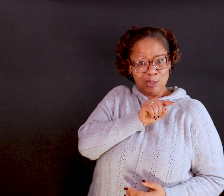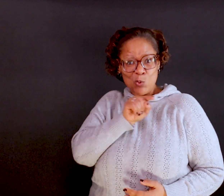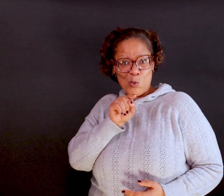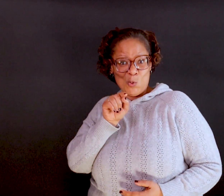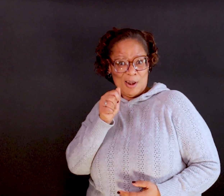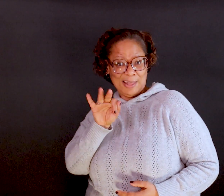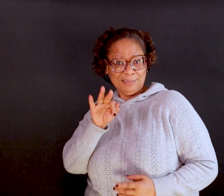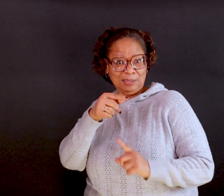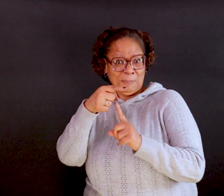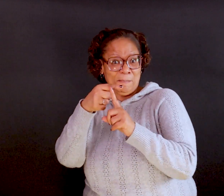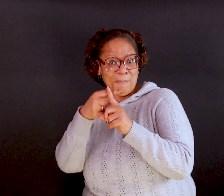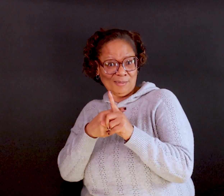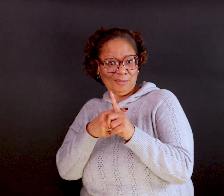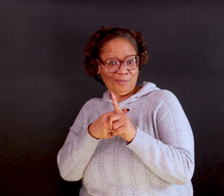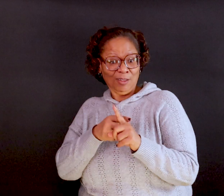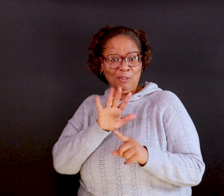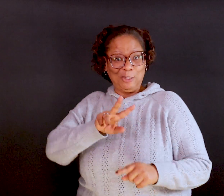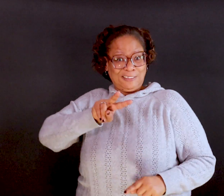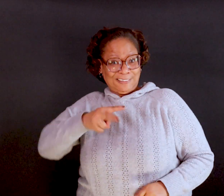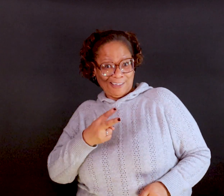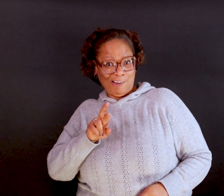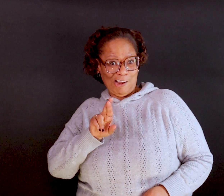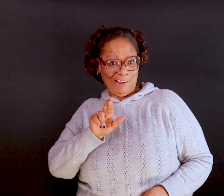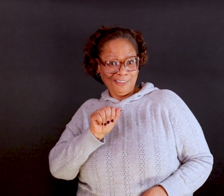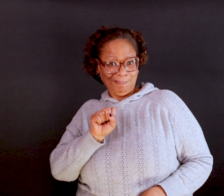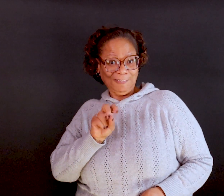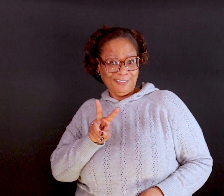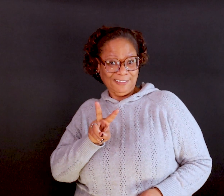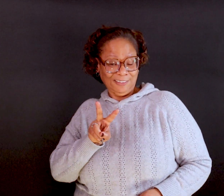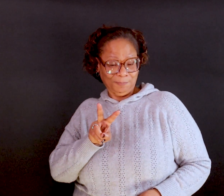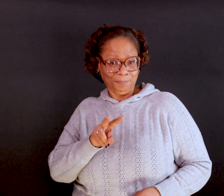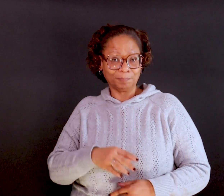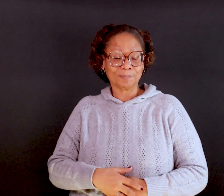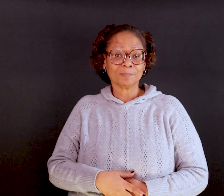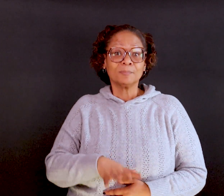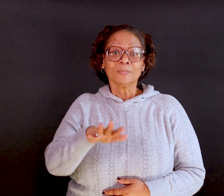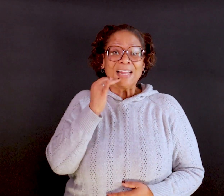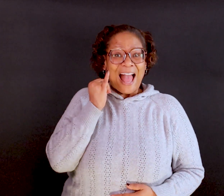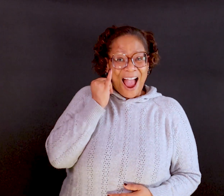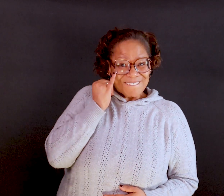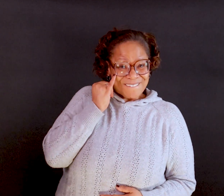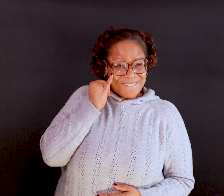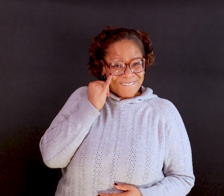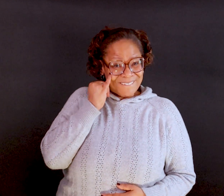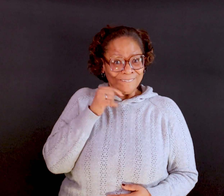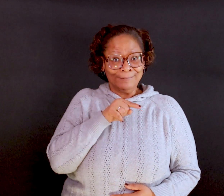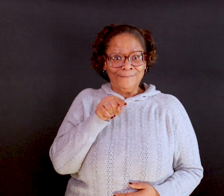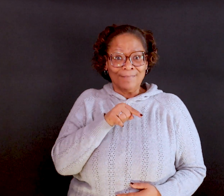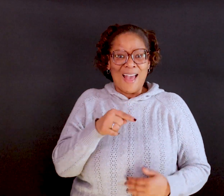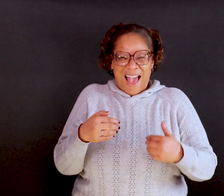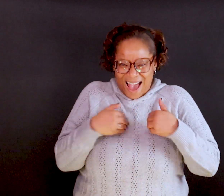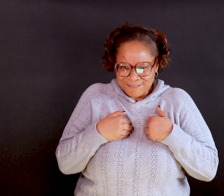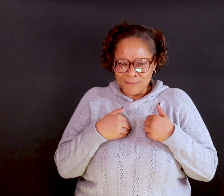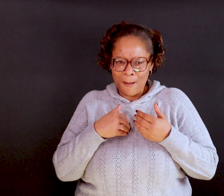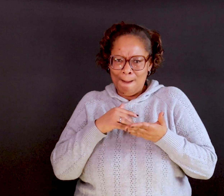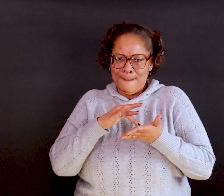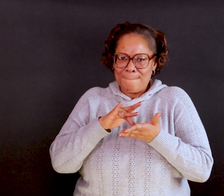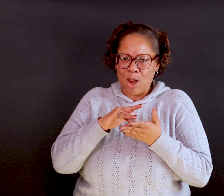And at age 8 to 19 months. In their second RSV season, if they have certain medical conditions